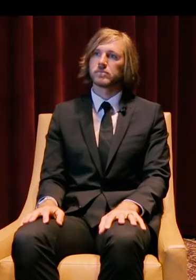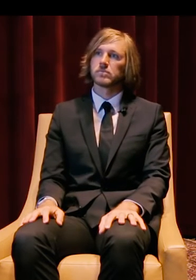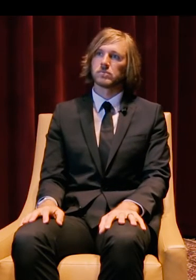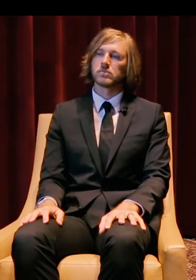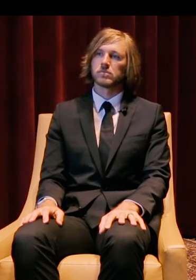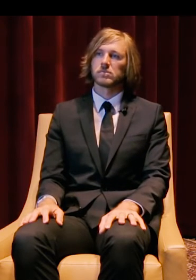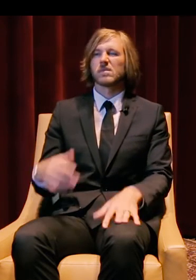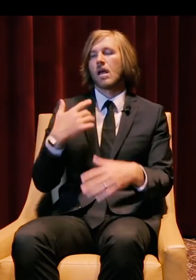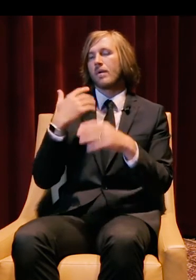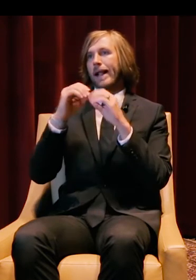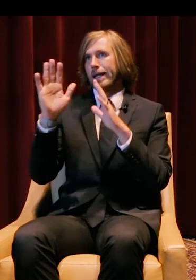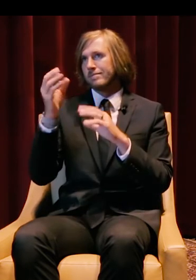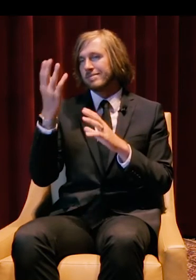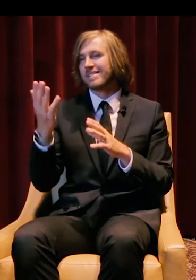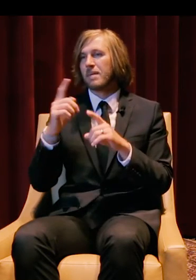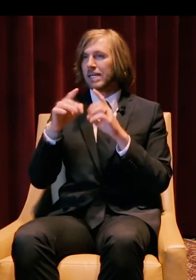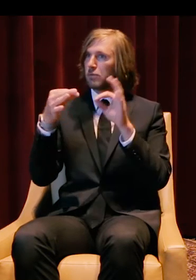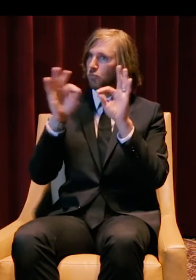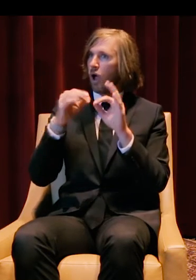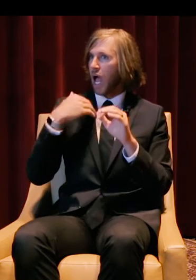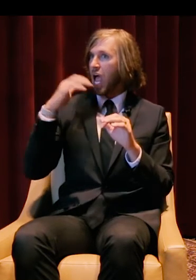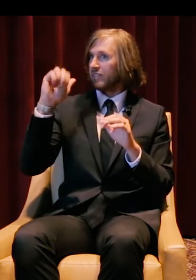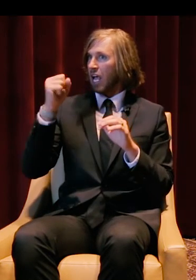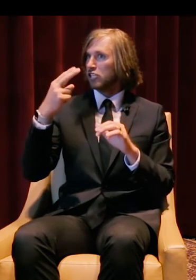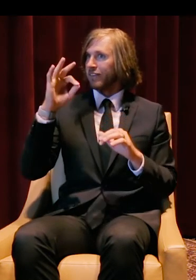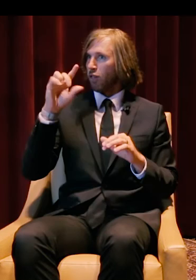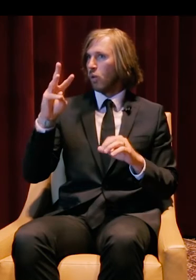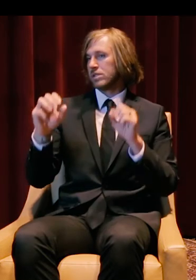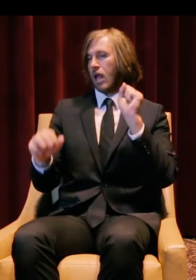I just wanted to clear that up, but it's still important to have cash flow